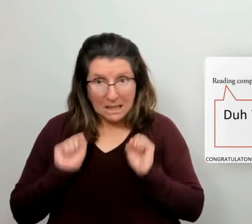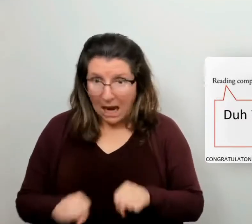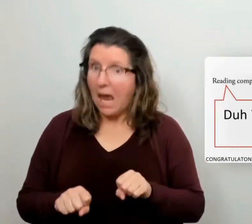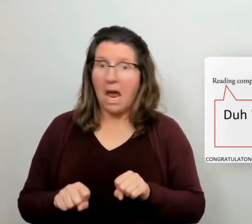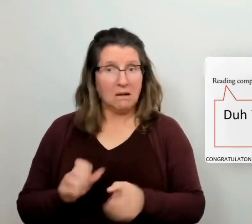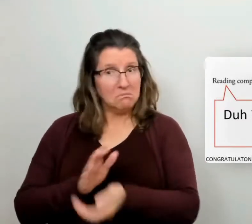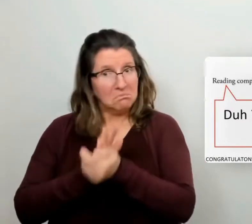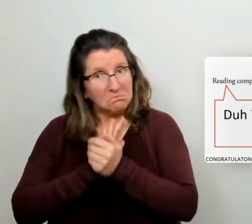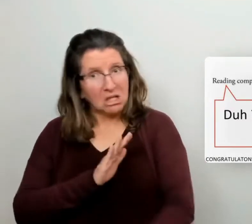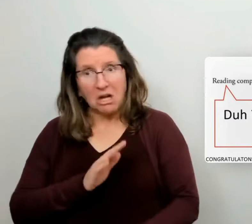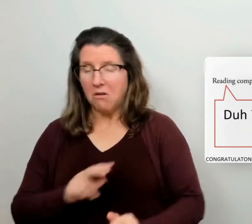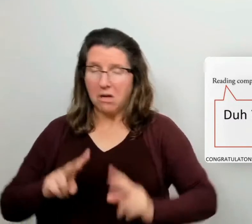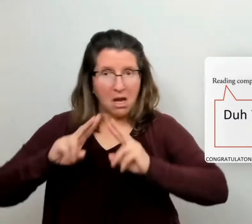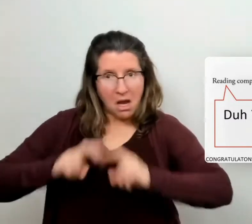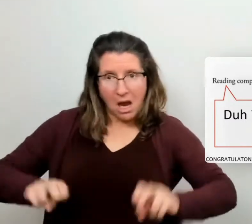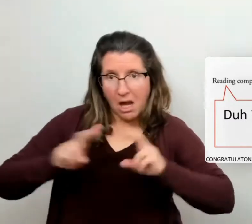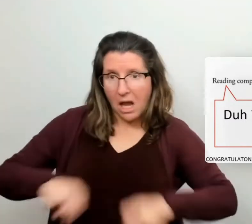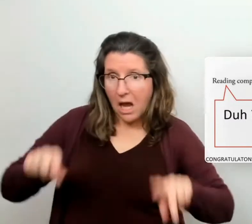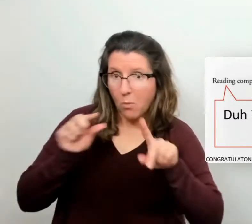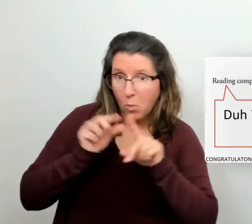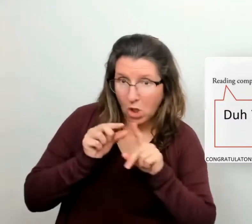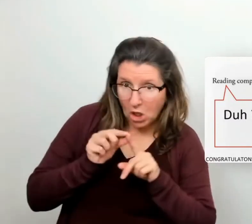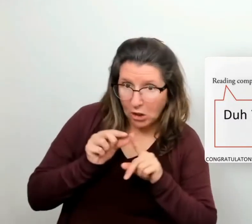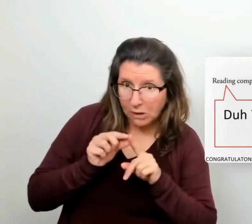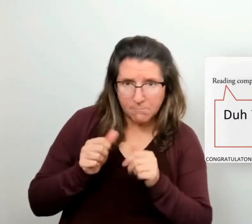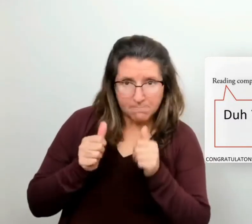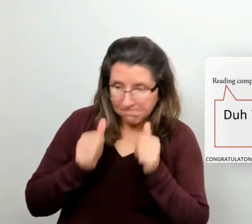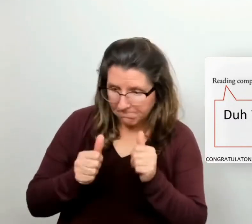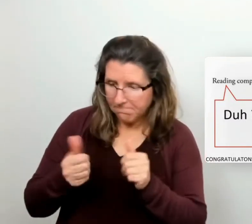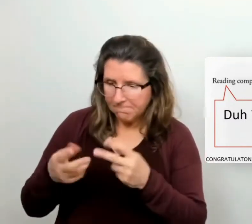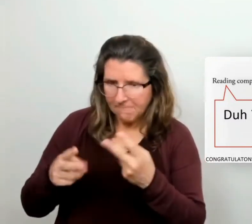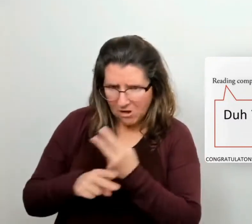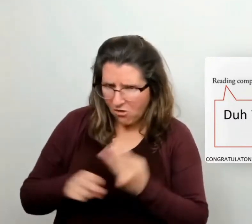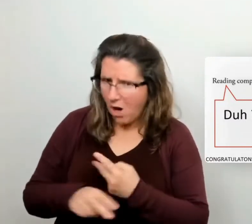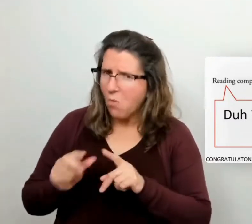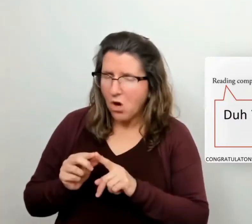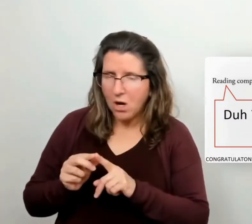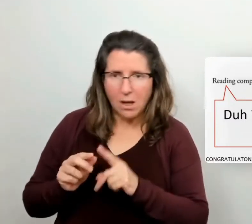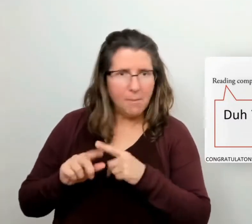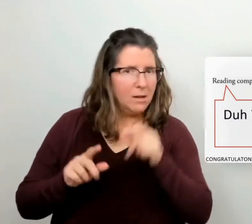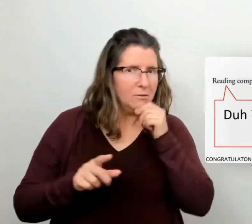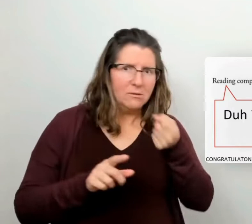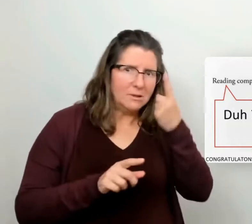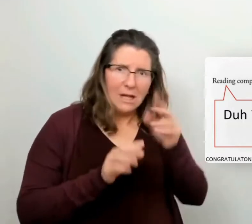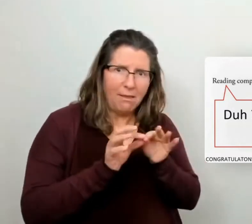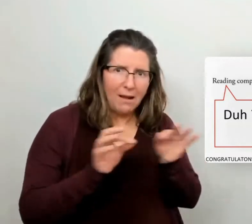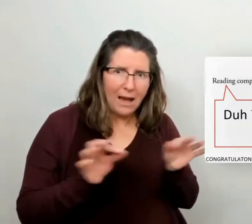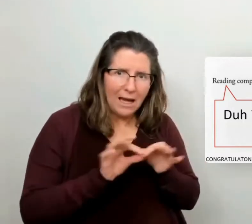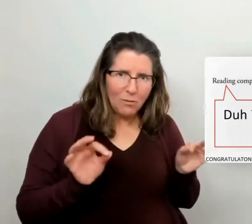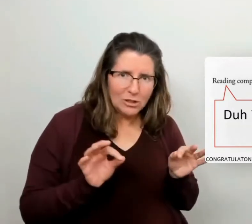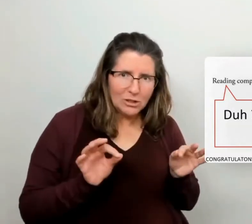What about the student who can identify the meaning of individual words, but doesn't have fluency in the language?